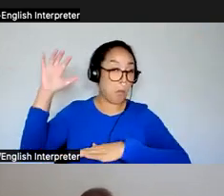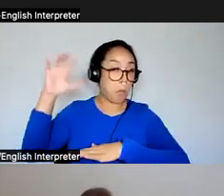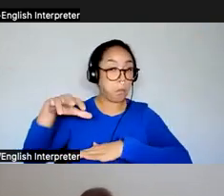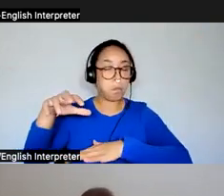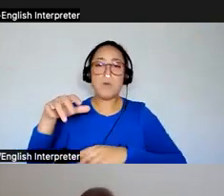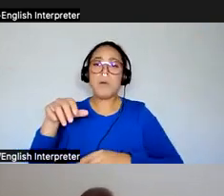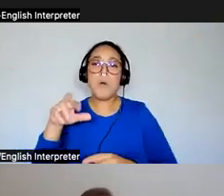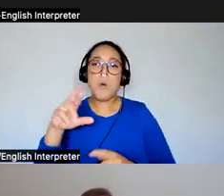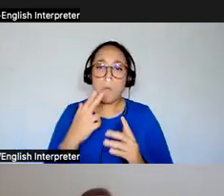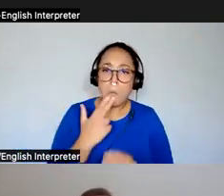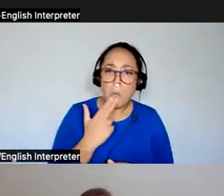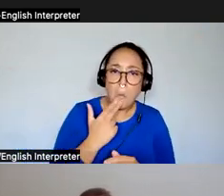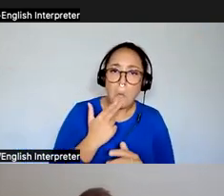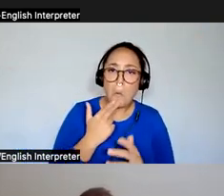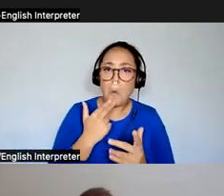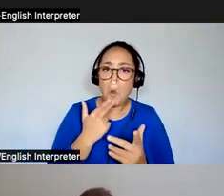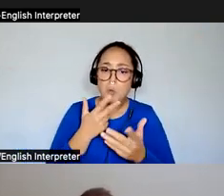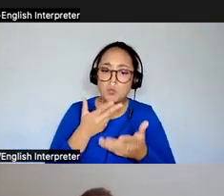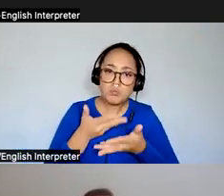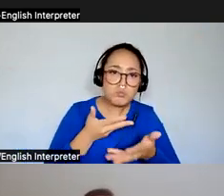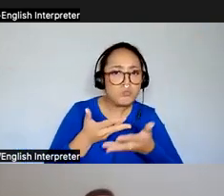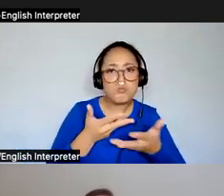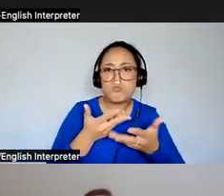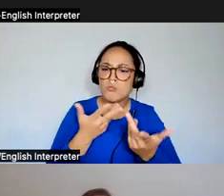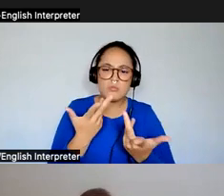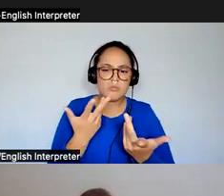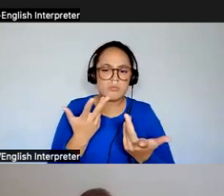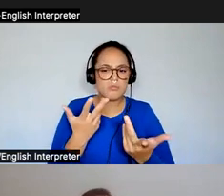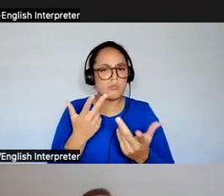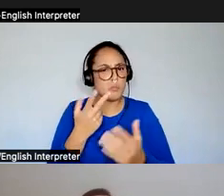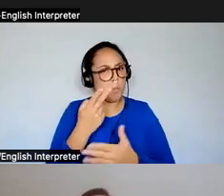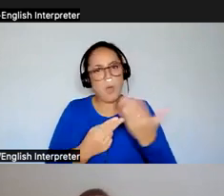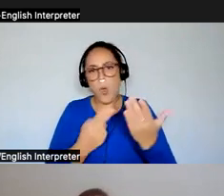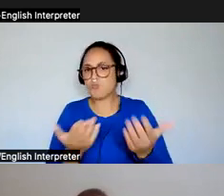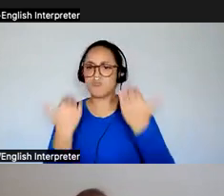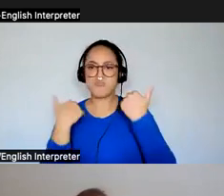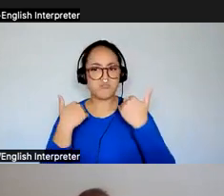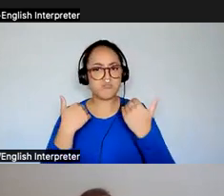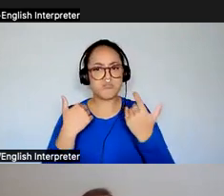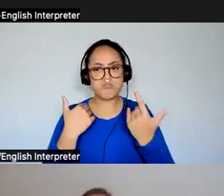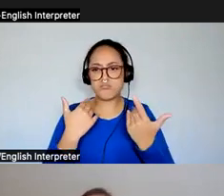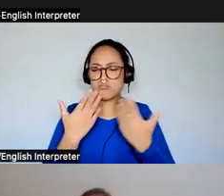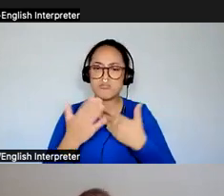and really engaging is just as welcome as proposing something that's, you know, oh,